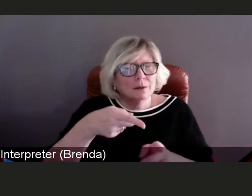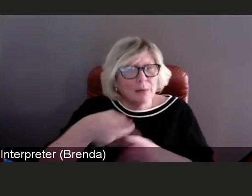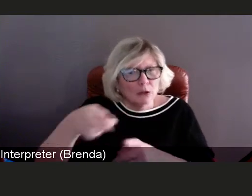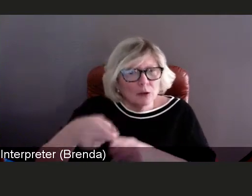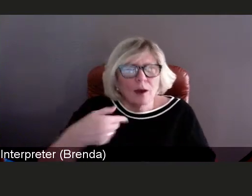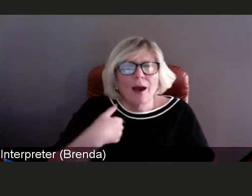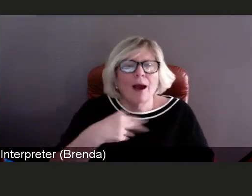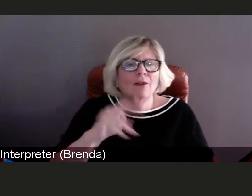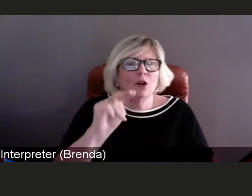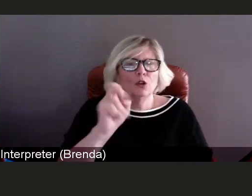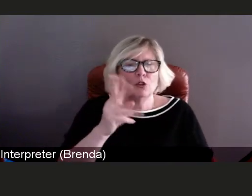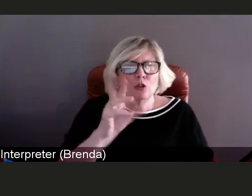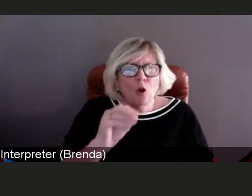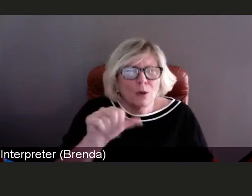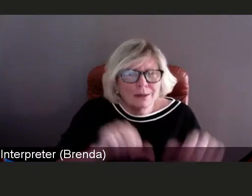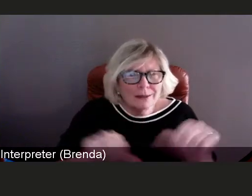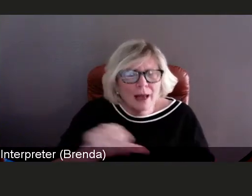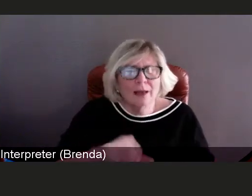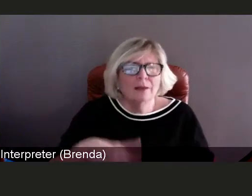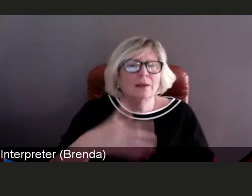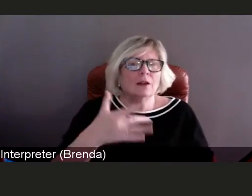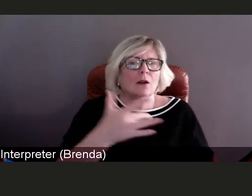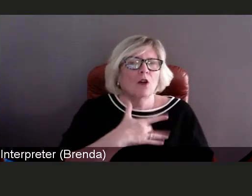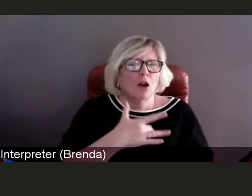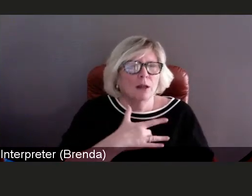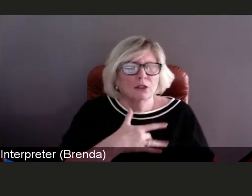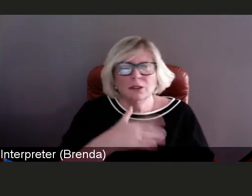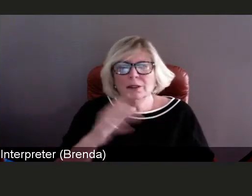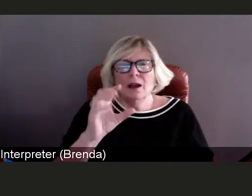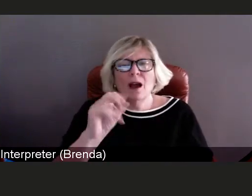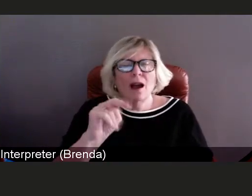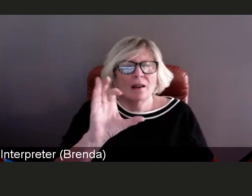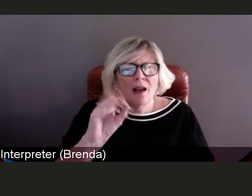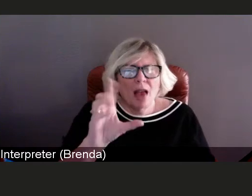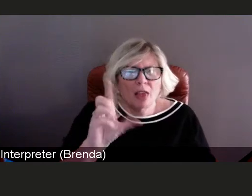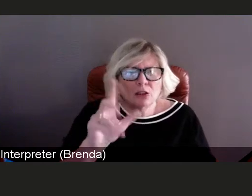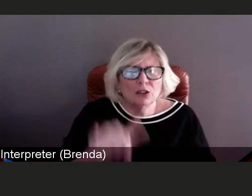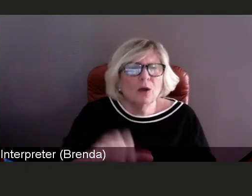neurosciences, oncology, OB-GYN, gastroenterology, pulmonary